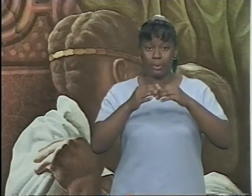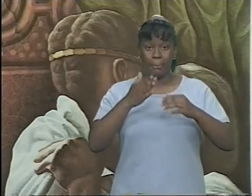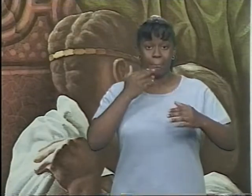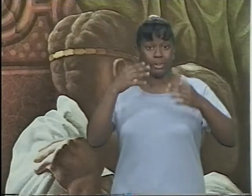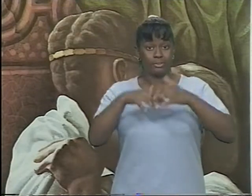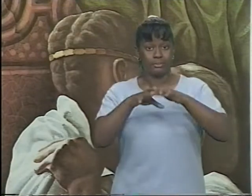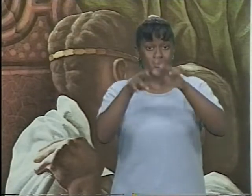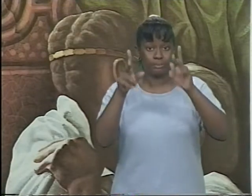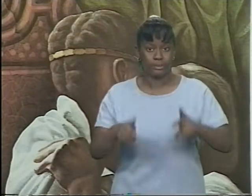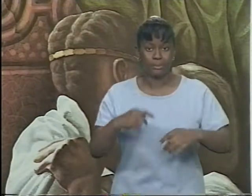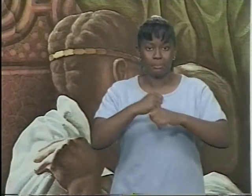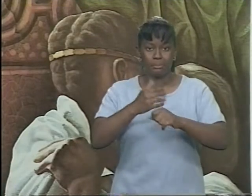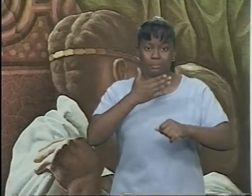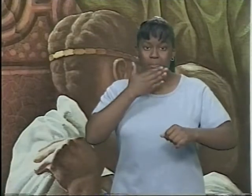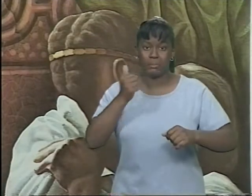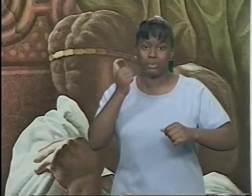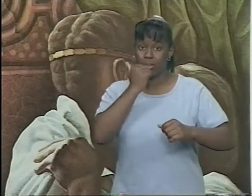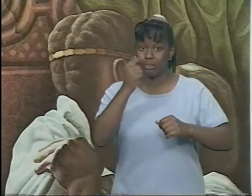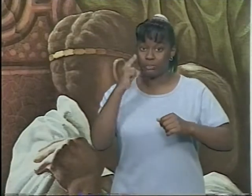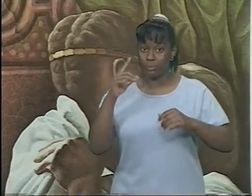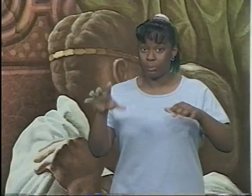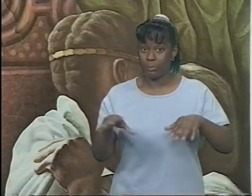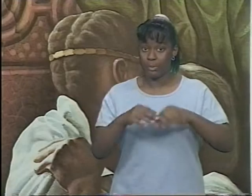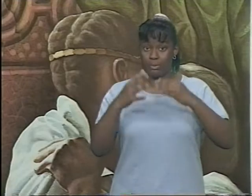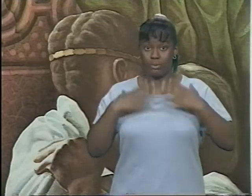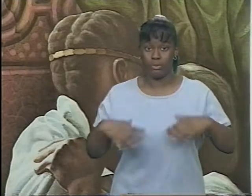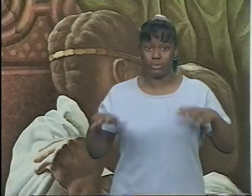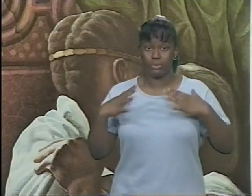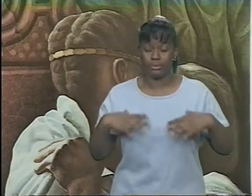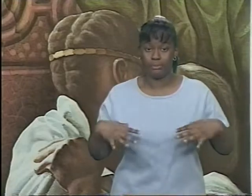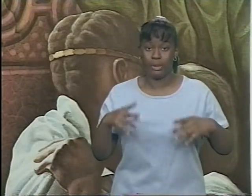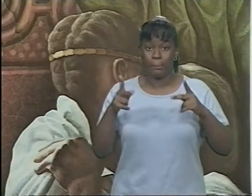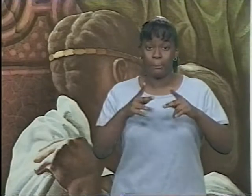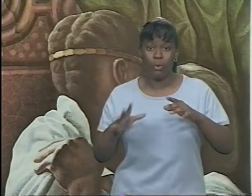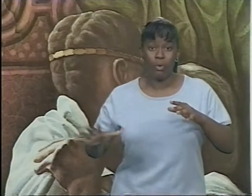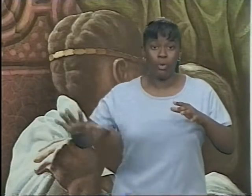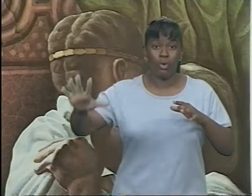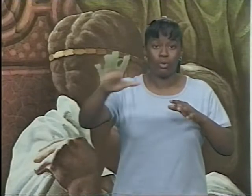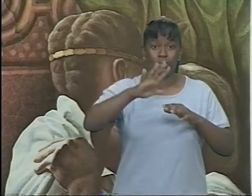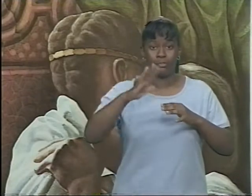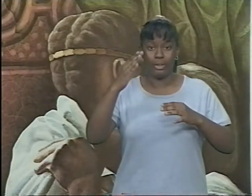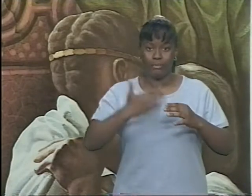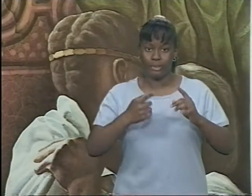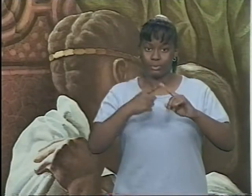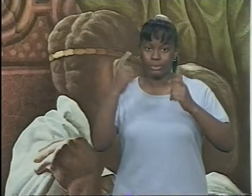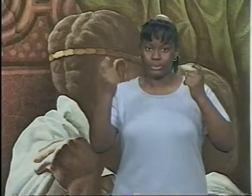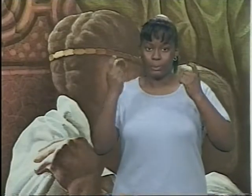The king's mother and sisters took Nyasha to their house, and the wedding preparations began.